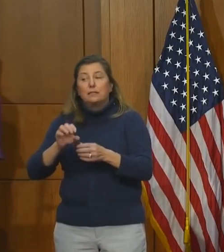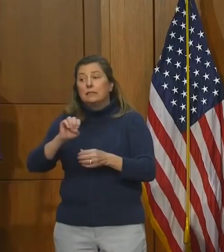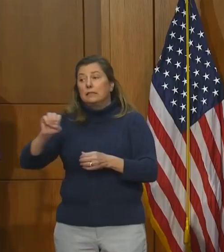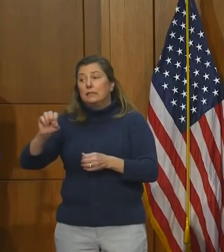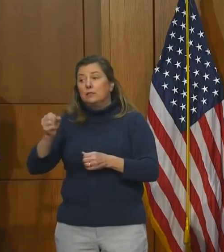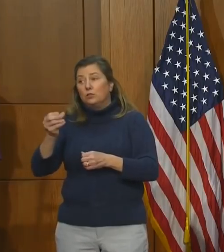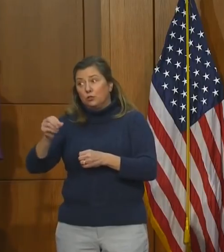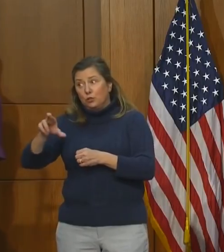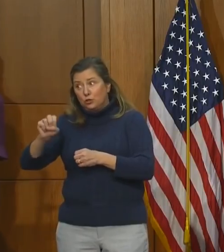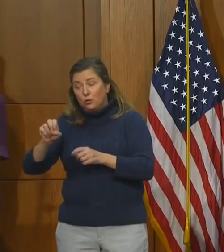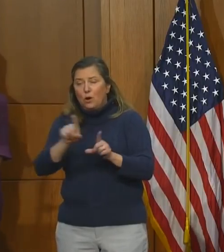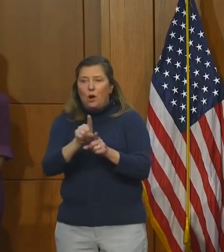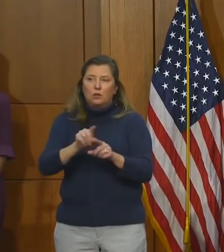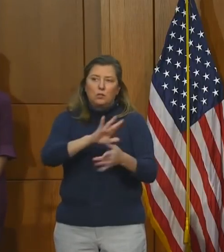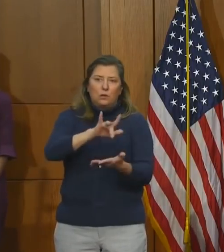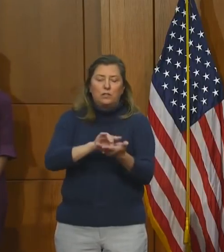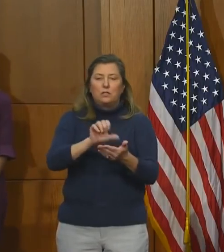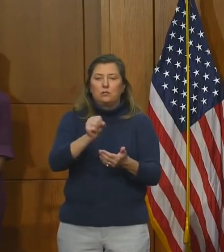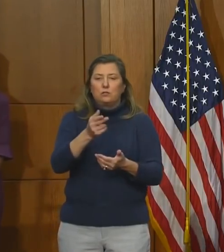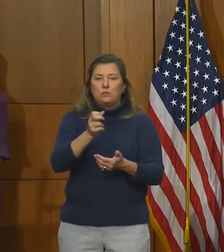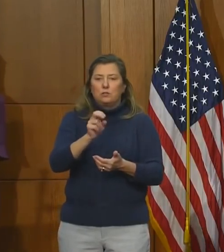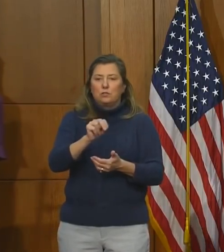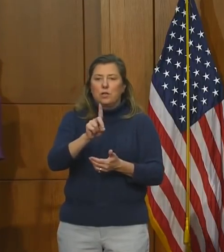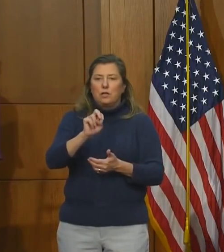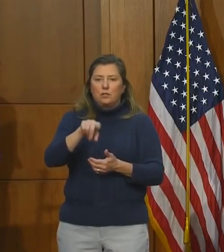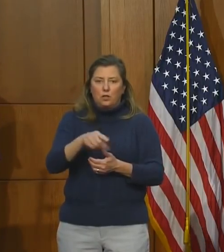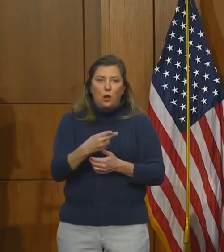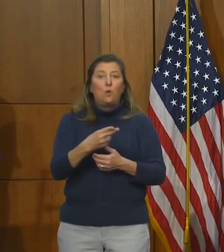SO I SUSPECT THEY HAVE A LOT TO